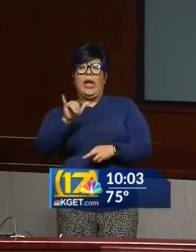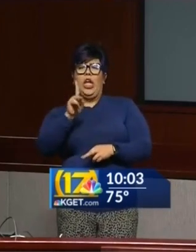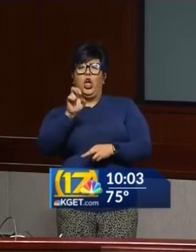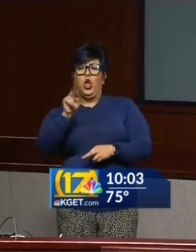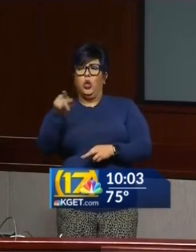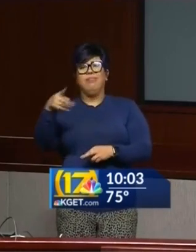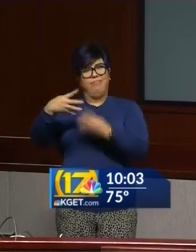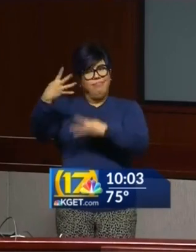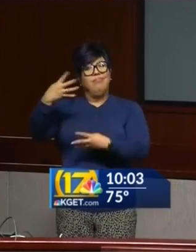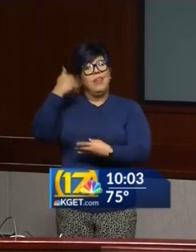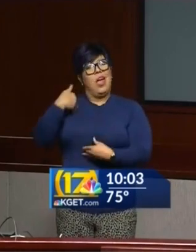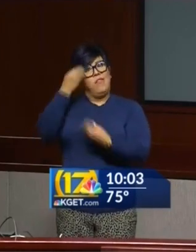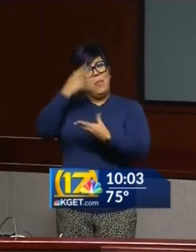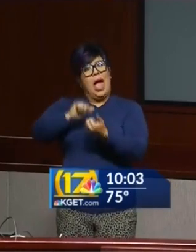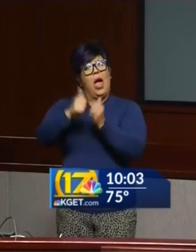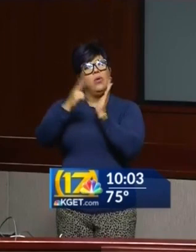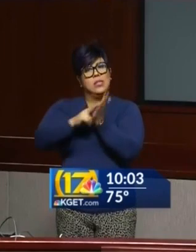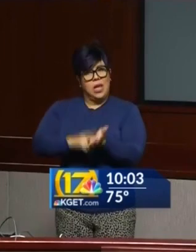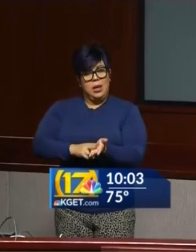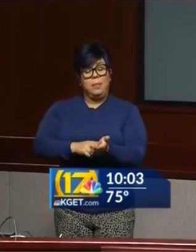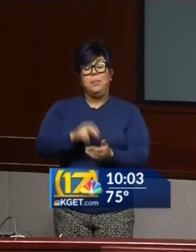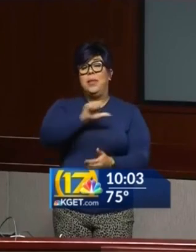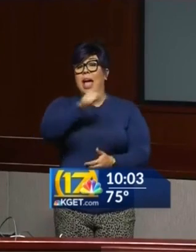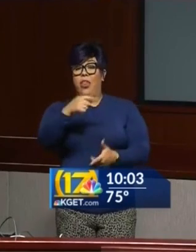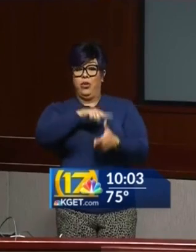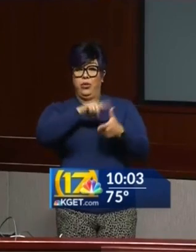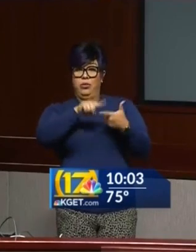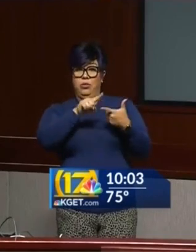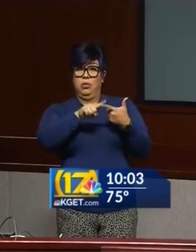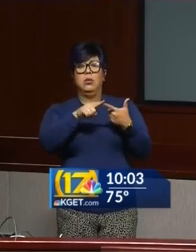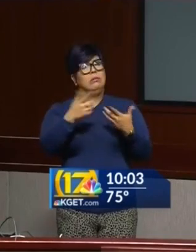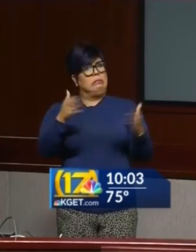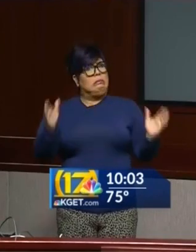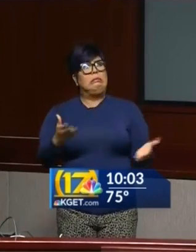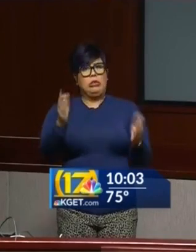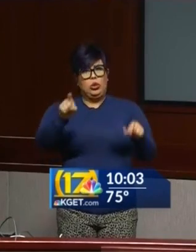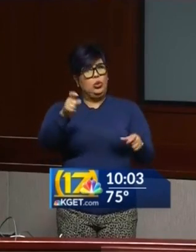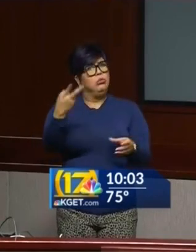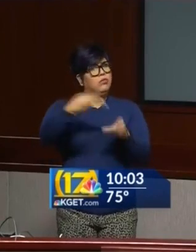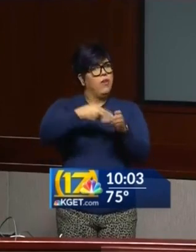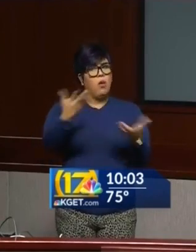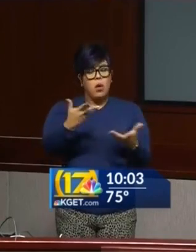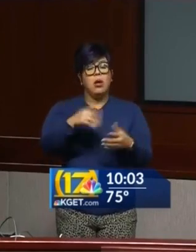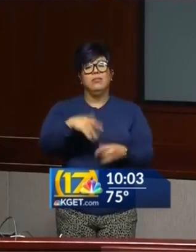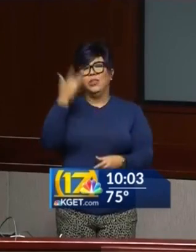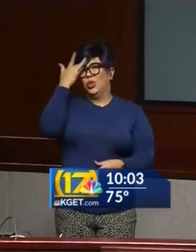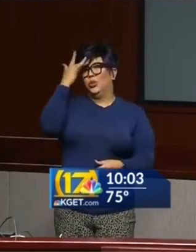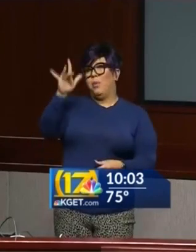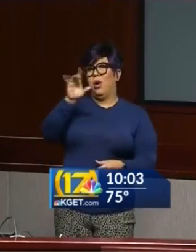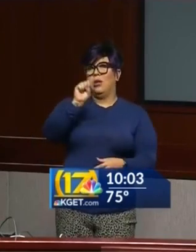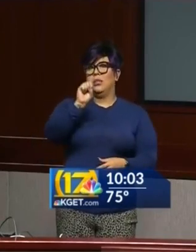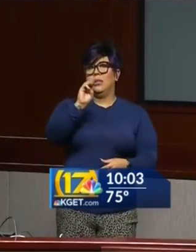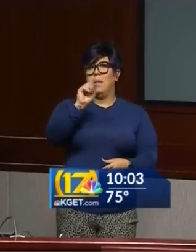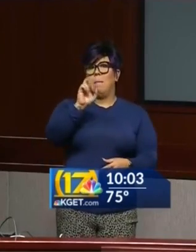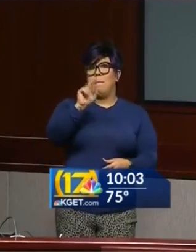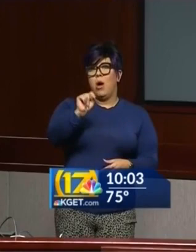FIRE. THEIR WEBSITE AND SEARCH READY KERN AND YOU'LL HAVE ALL THE INFORMATION ABOUT HOW TO SIGN UP.